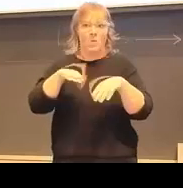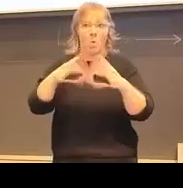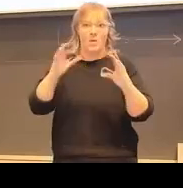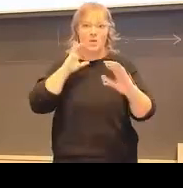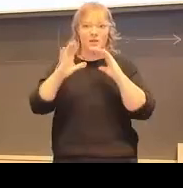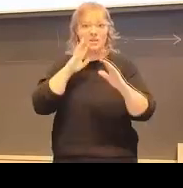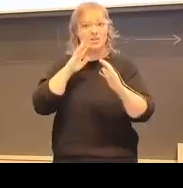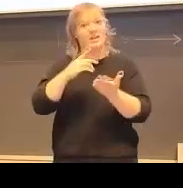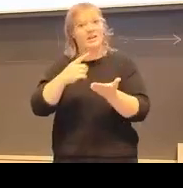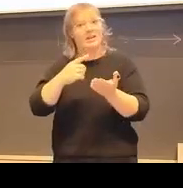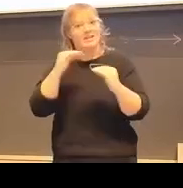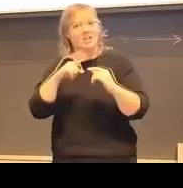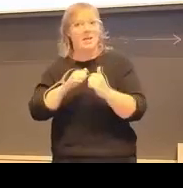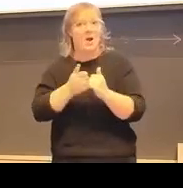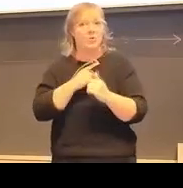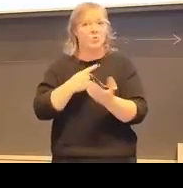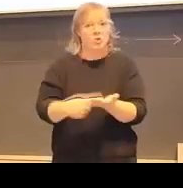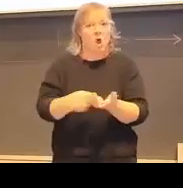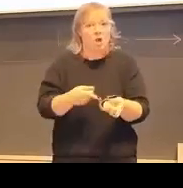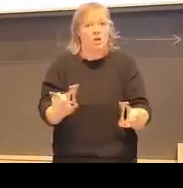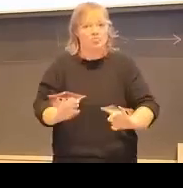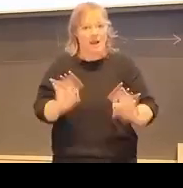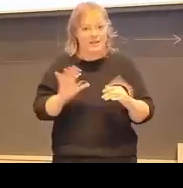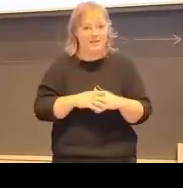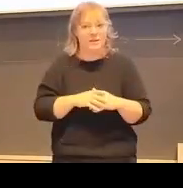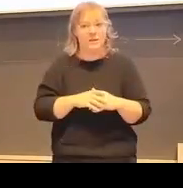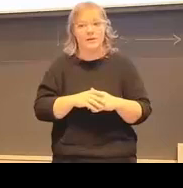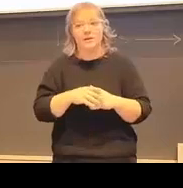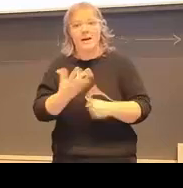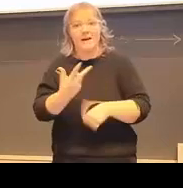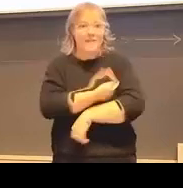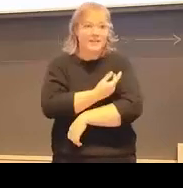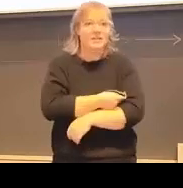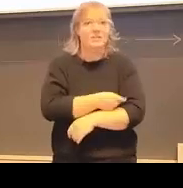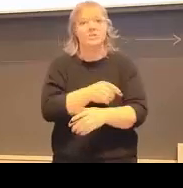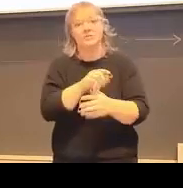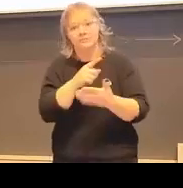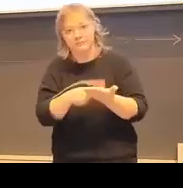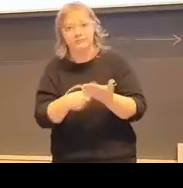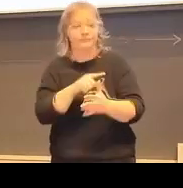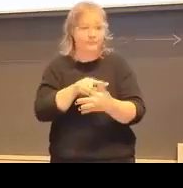through crisis around topics of redeployment vacination status Etc while I'm highlighting